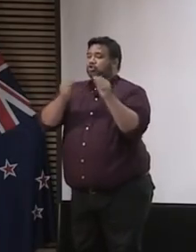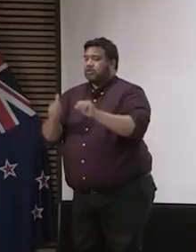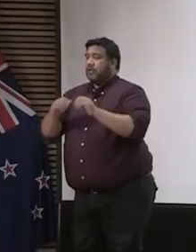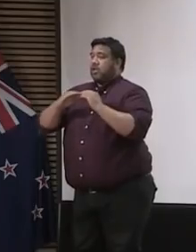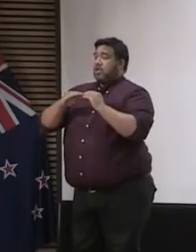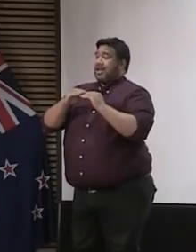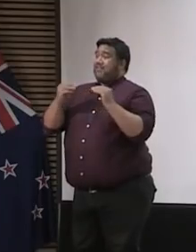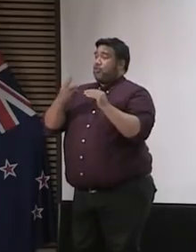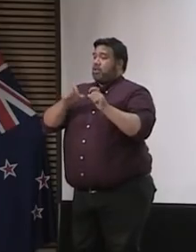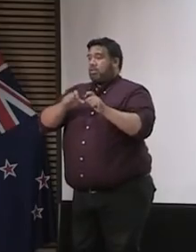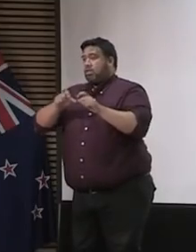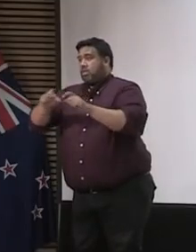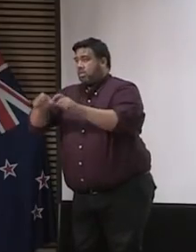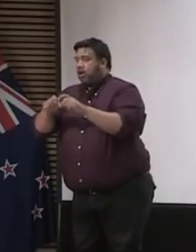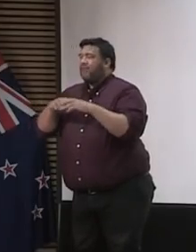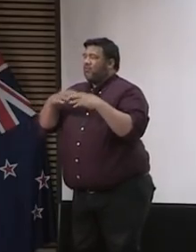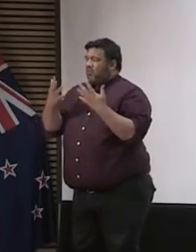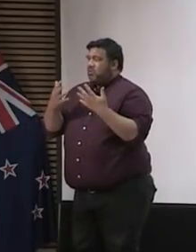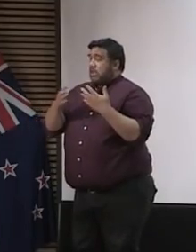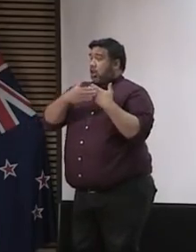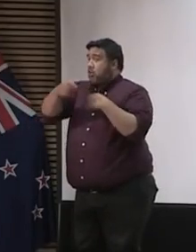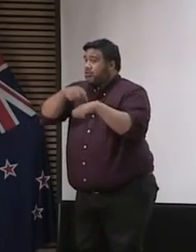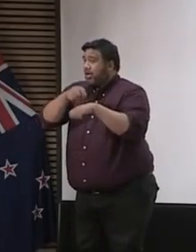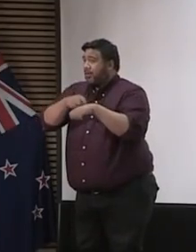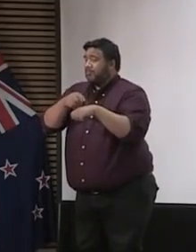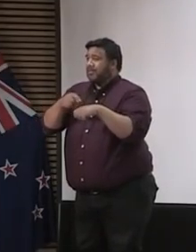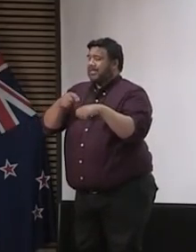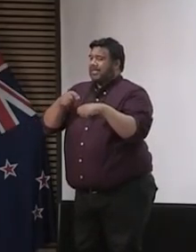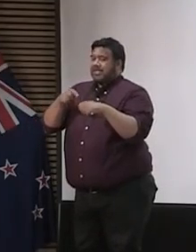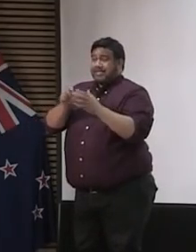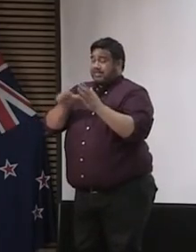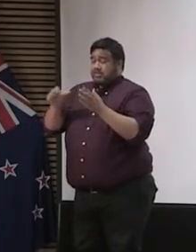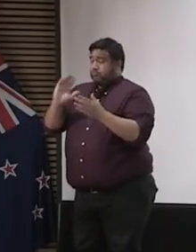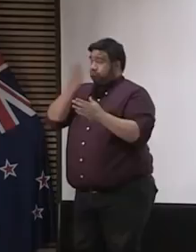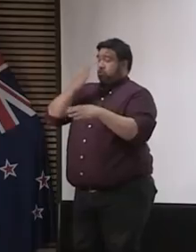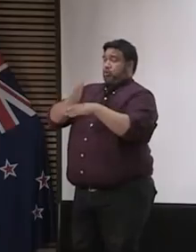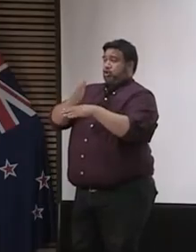You can understandhow it would be quitedifficult to get into granularanalysis around some of